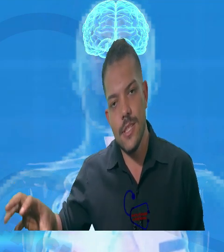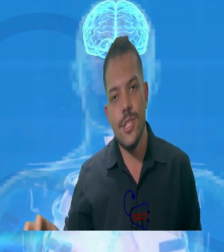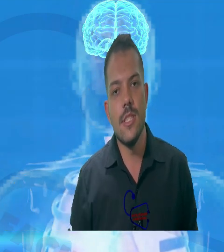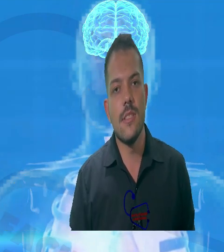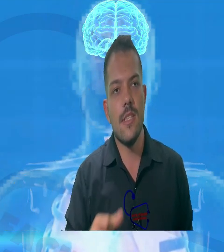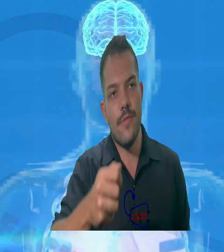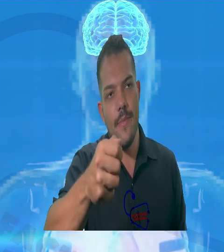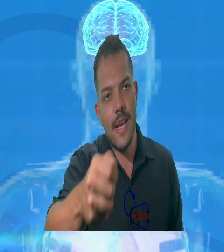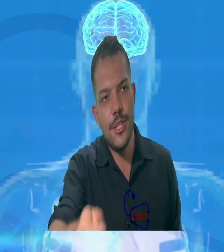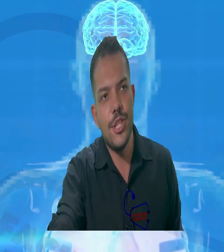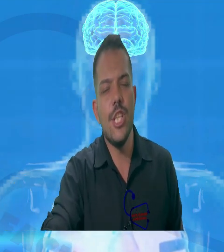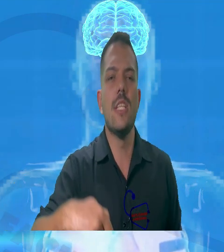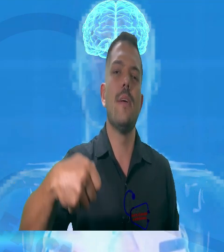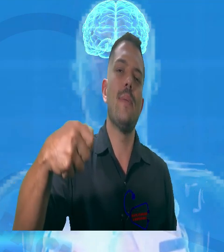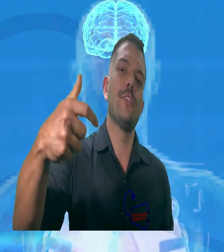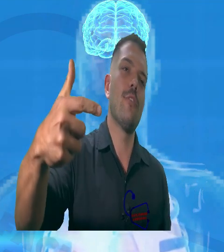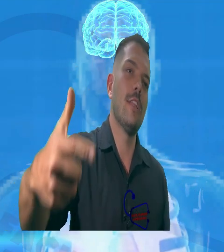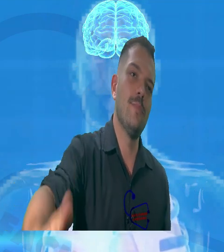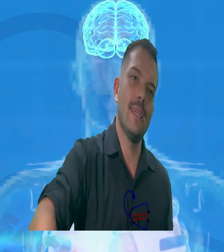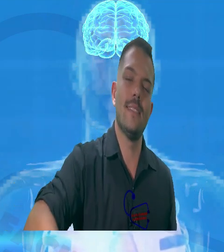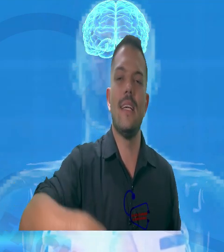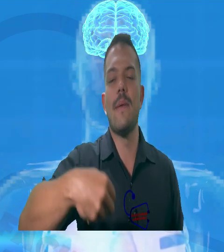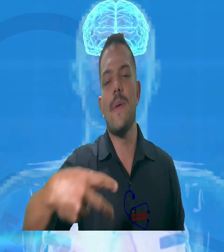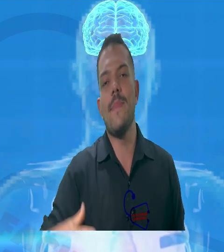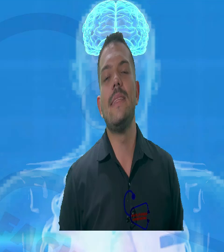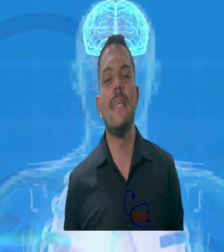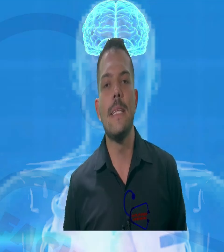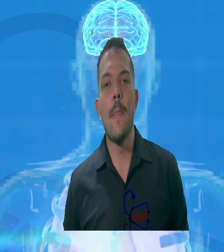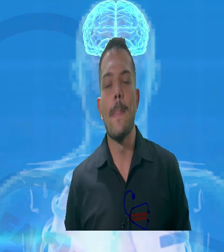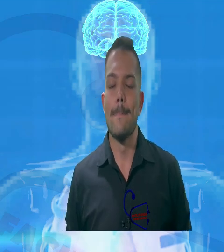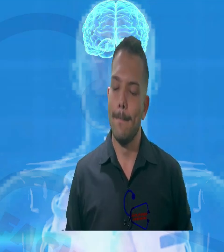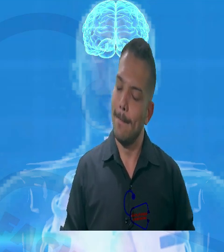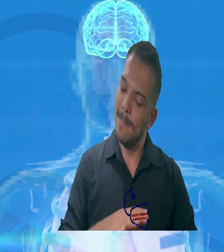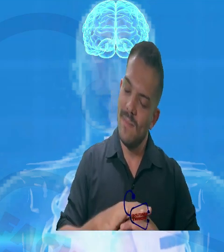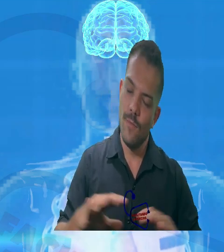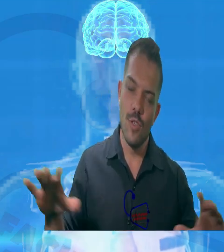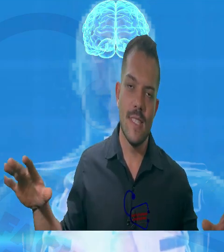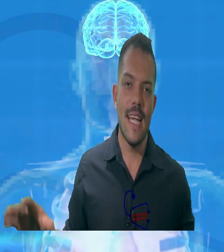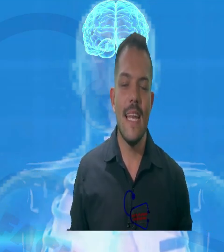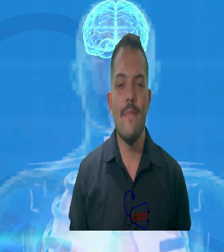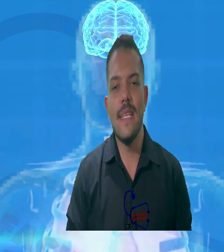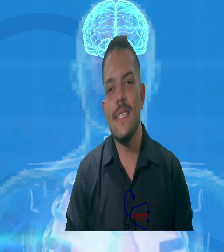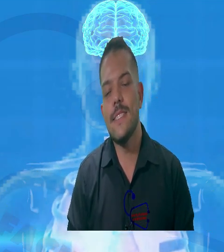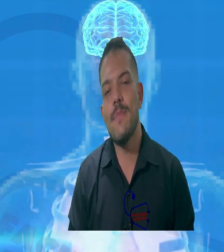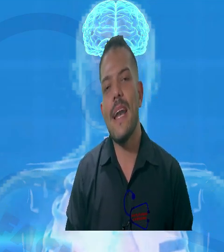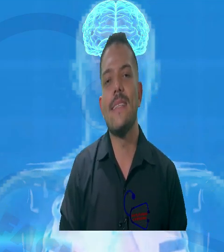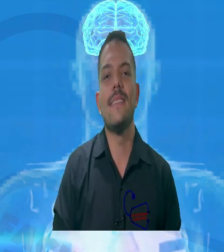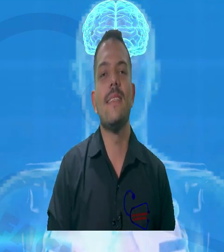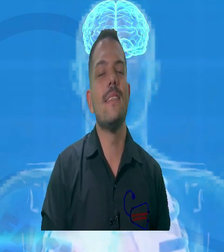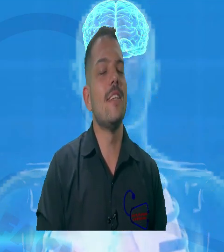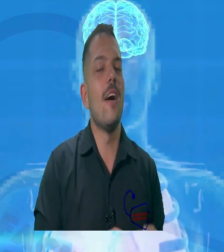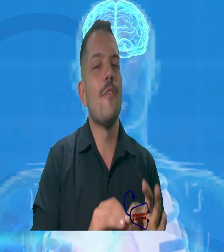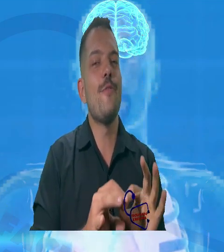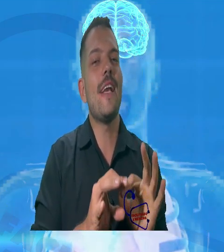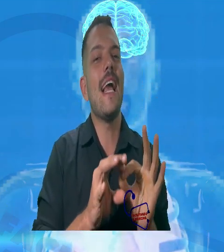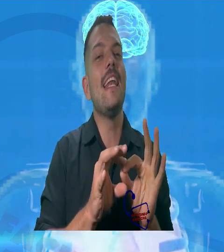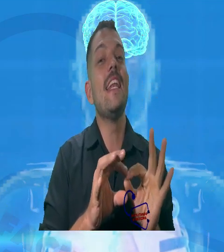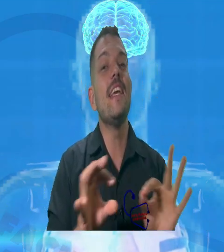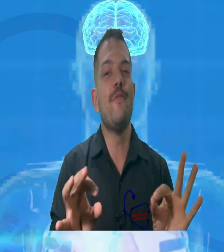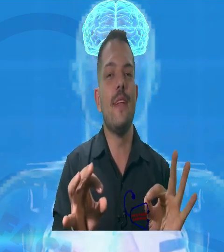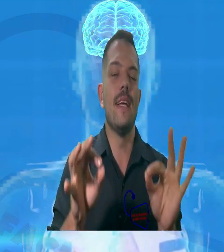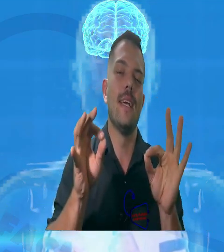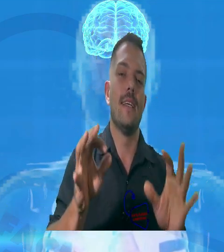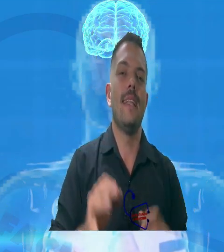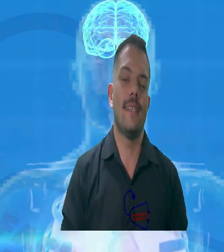days ivermectin benzyl benzoate permethrin you eliminate these parasites and then you are free from this